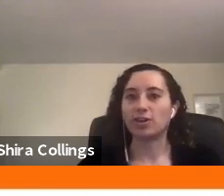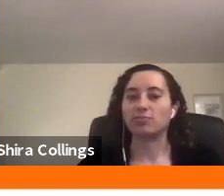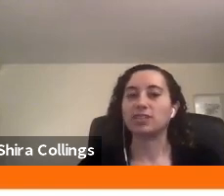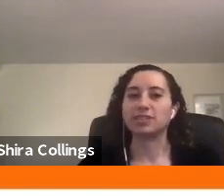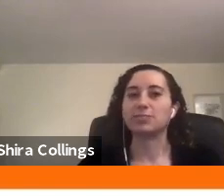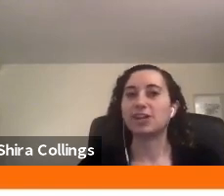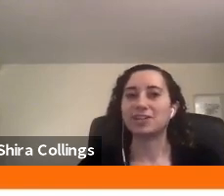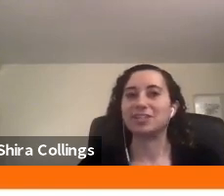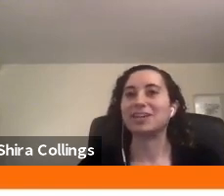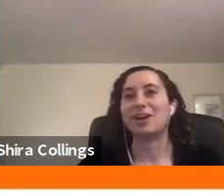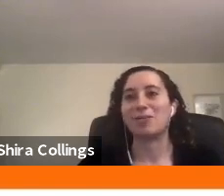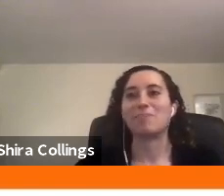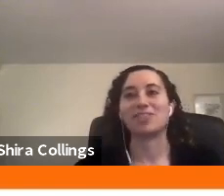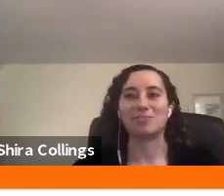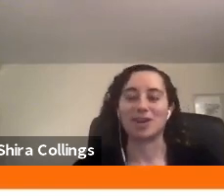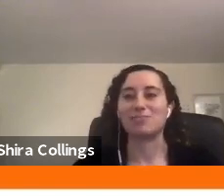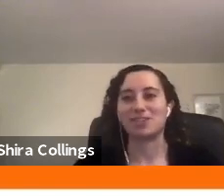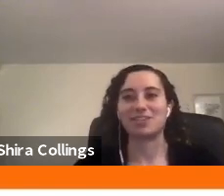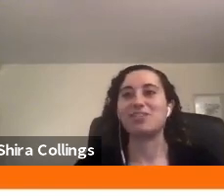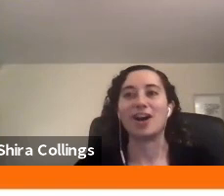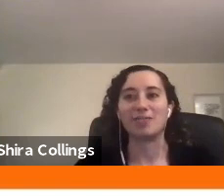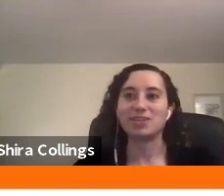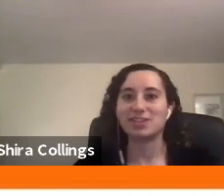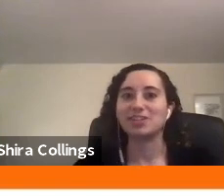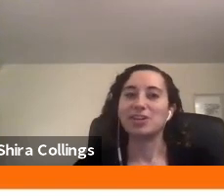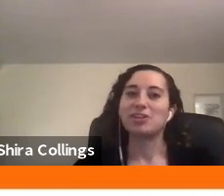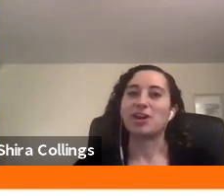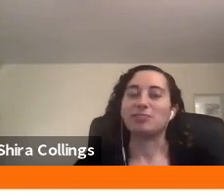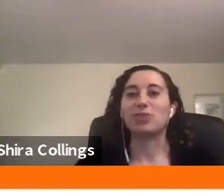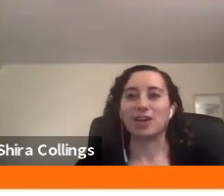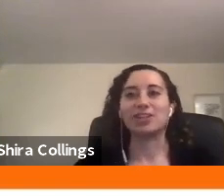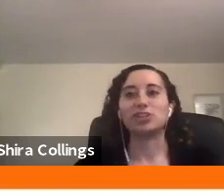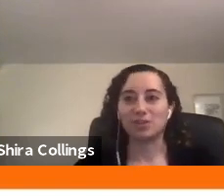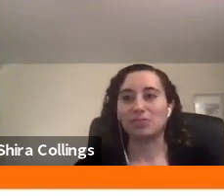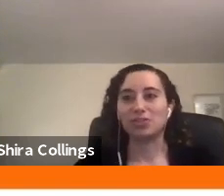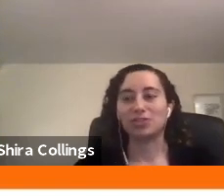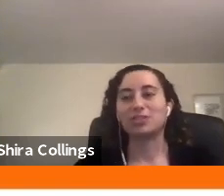Which of course is going to lead to negative health outcomes, and